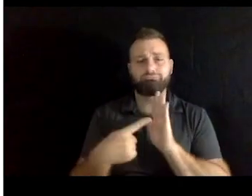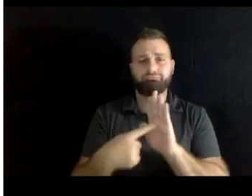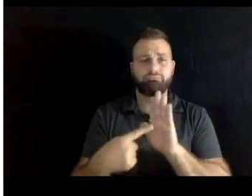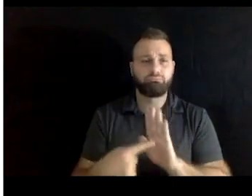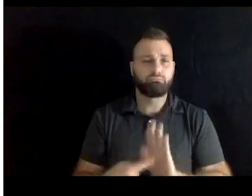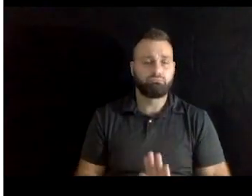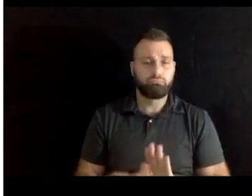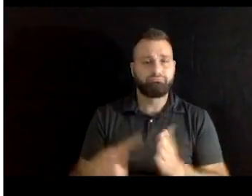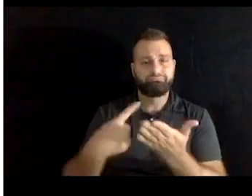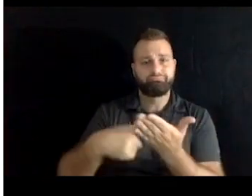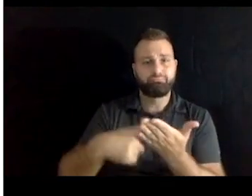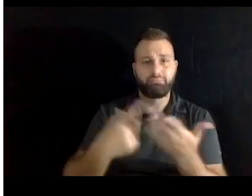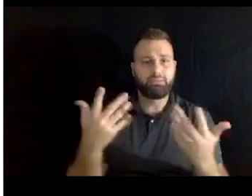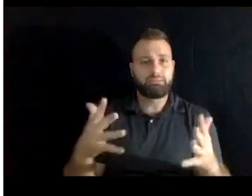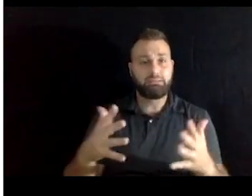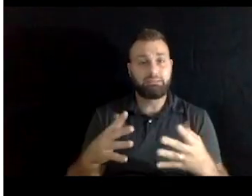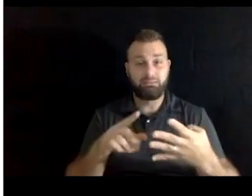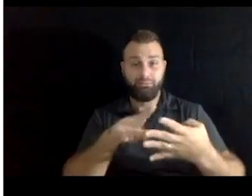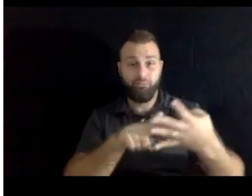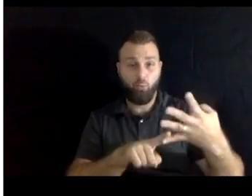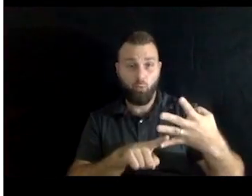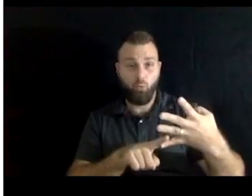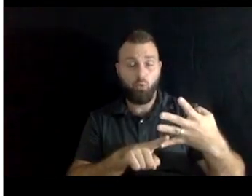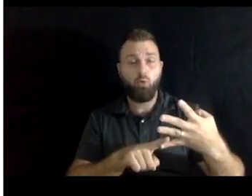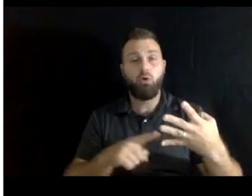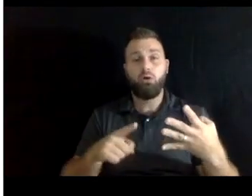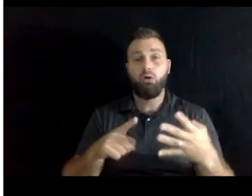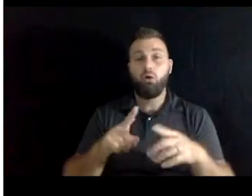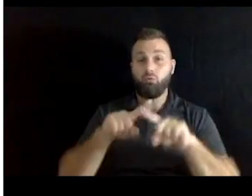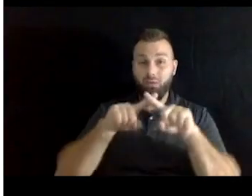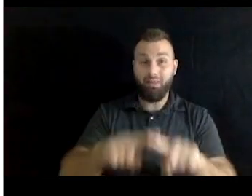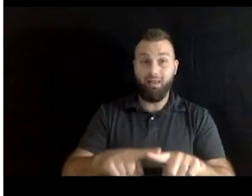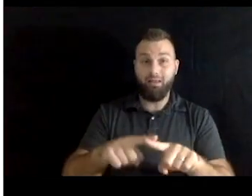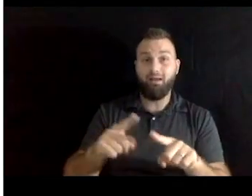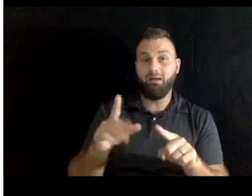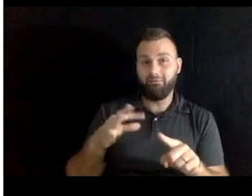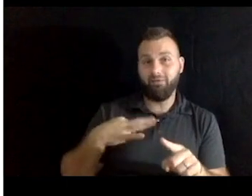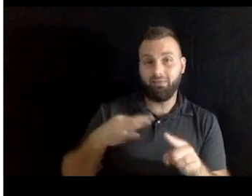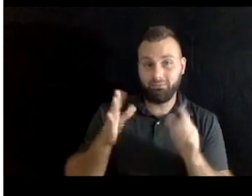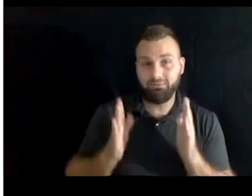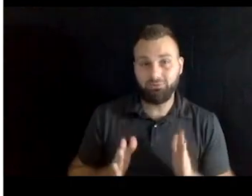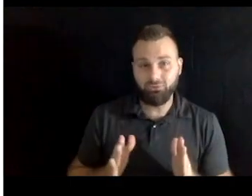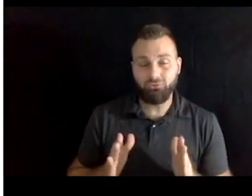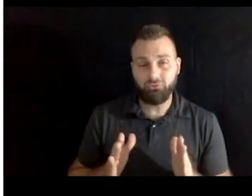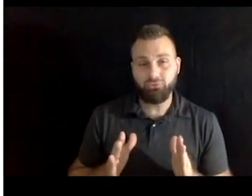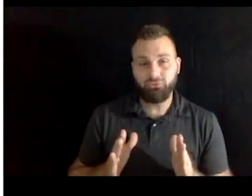All of these four are going to rely on volunteers or are relying on volunteers.